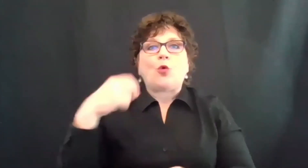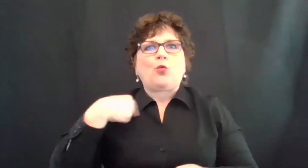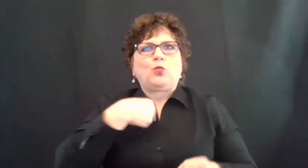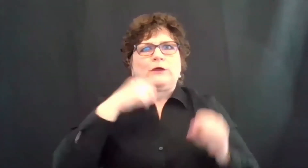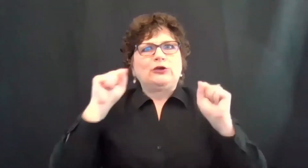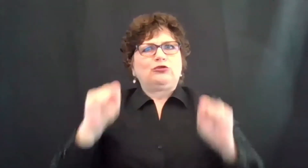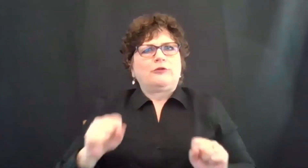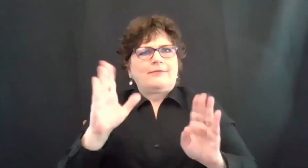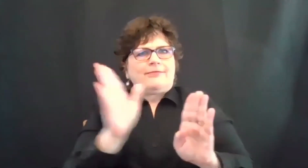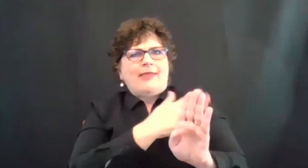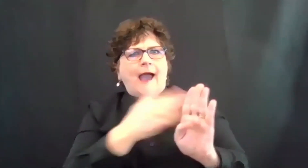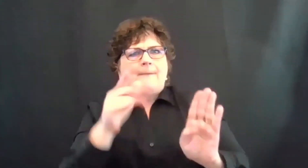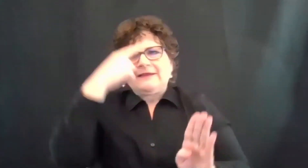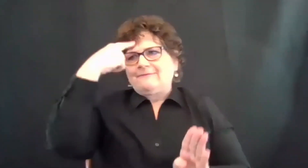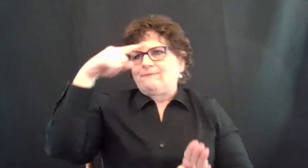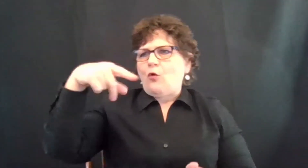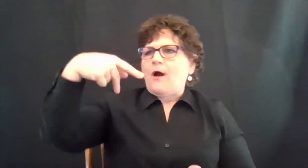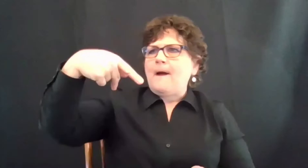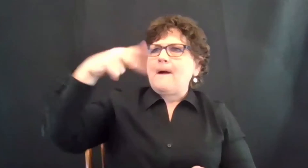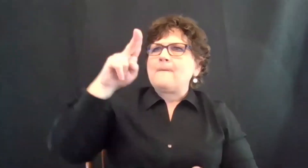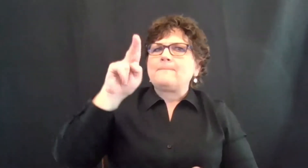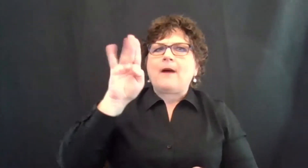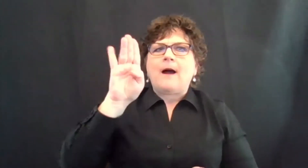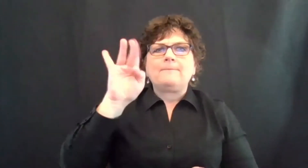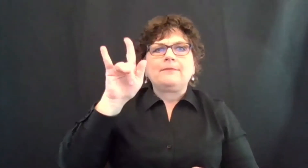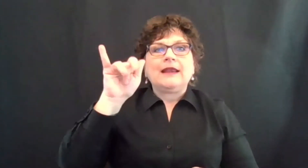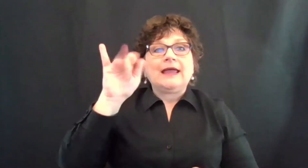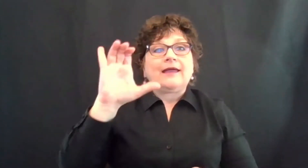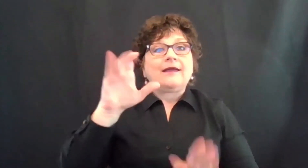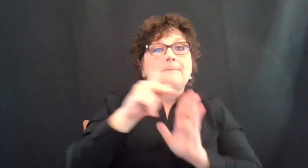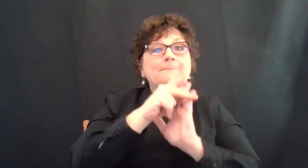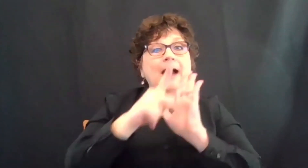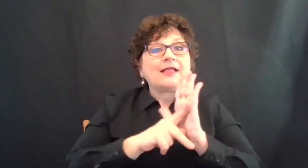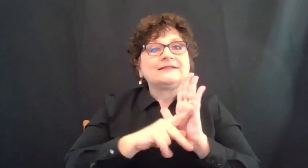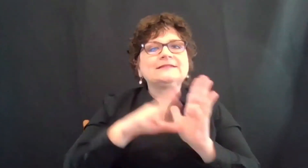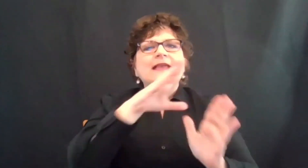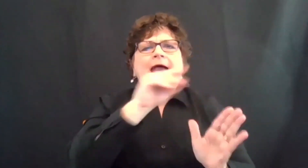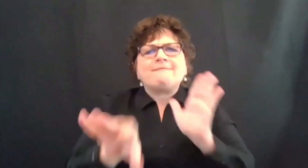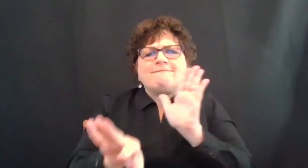The Commission was created so that we could lobby for public policy